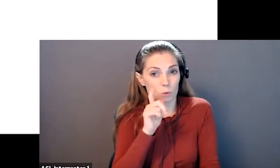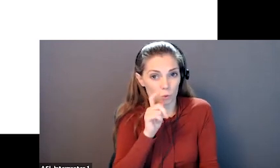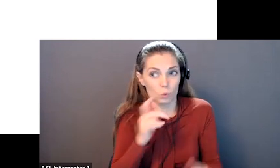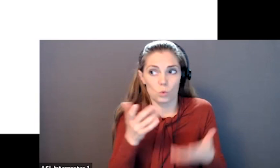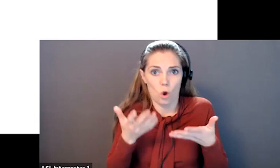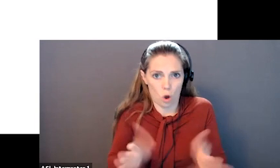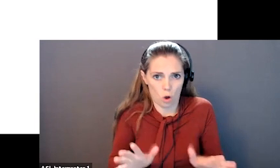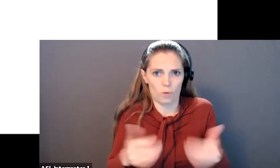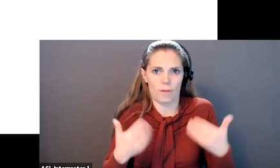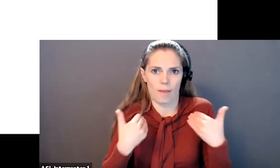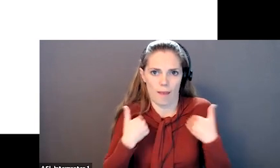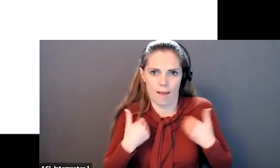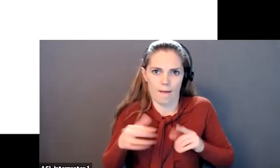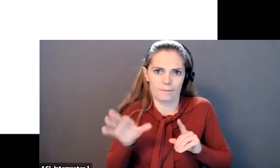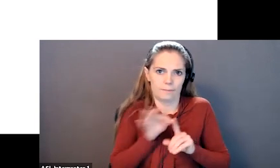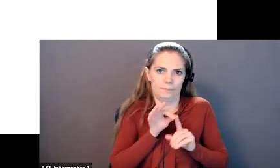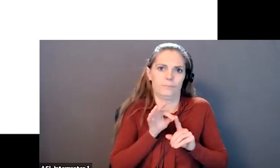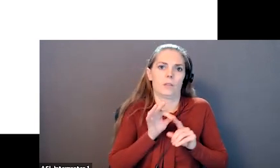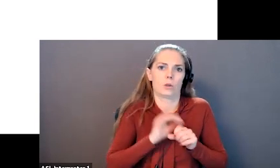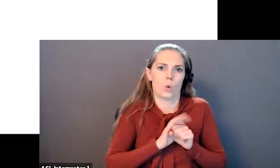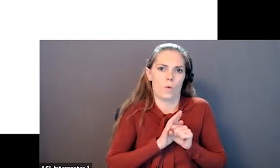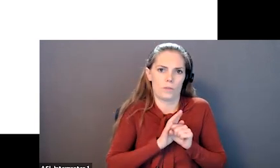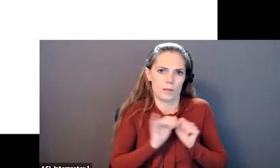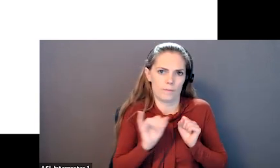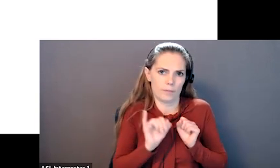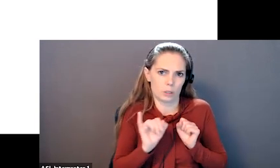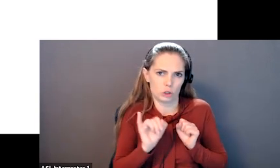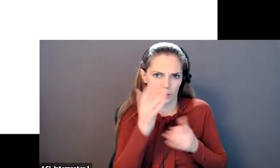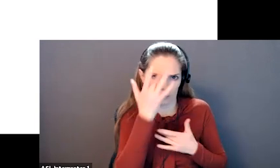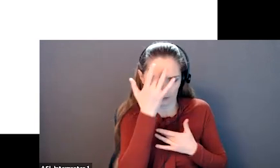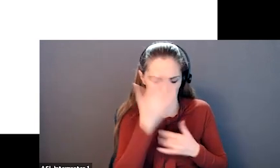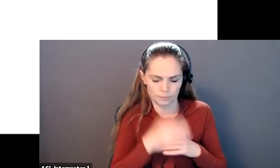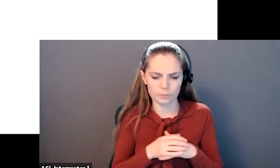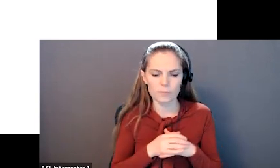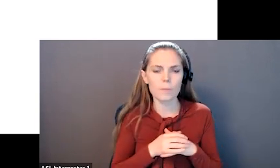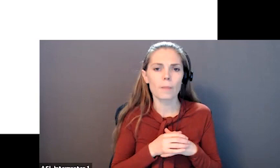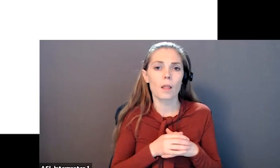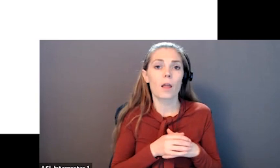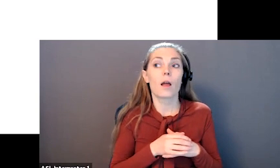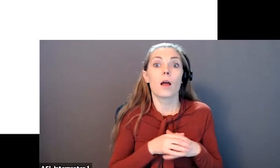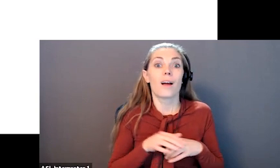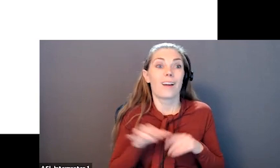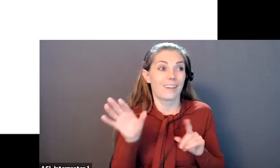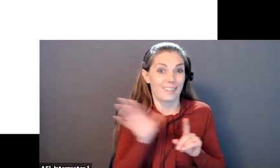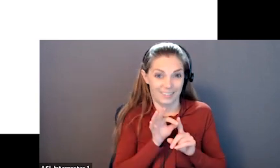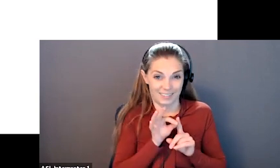it usually the onset is usually three months from the initial COVID infection and the symptoms last